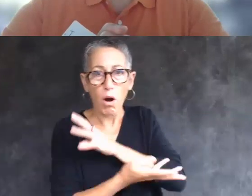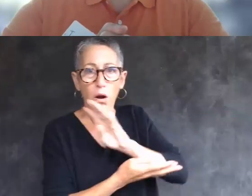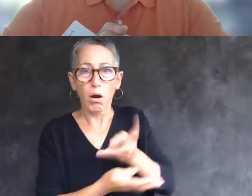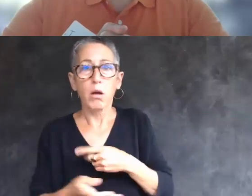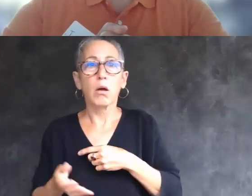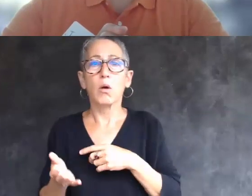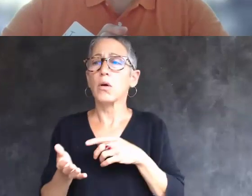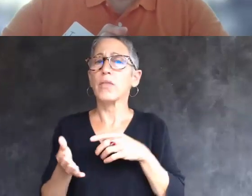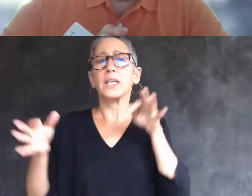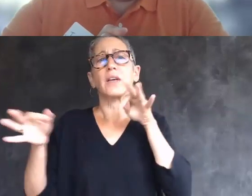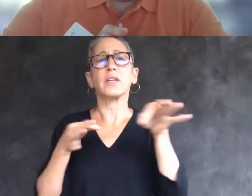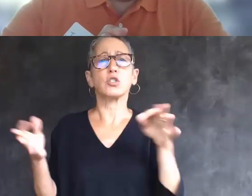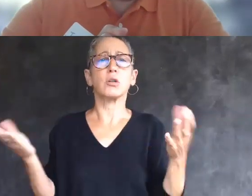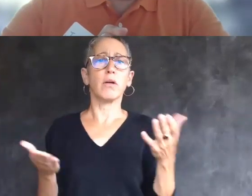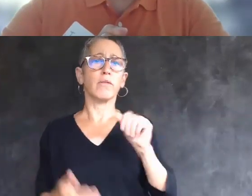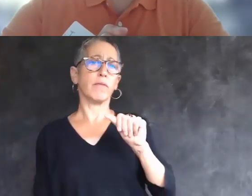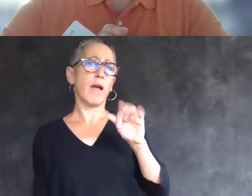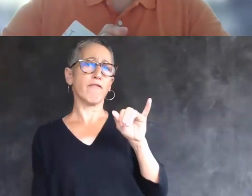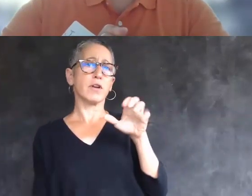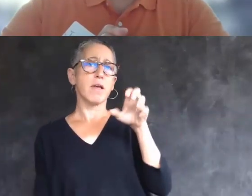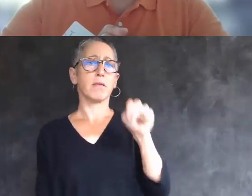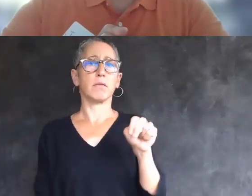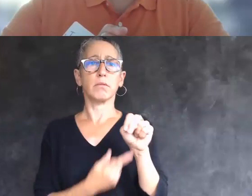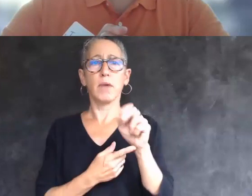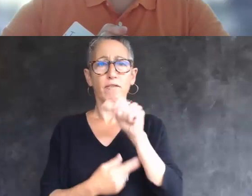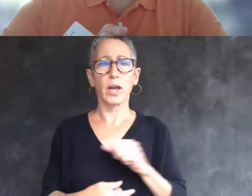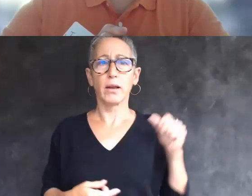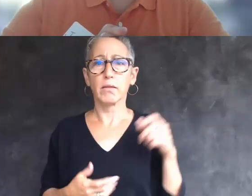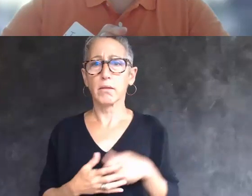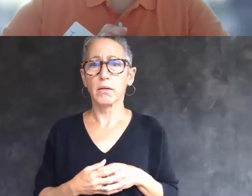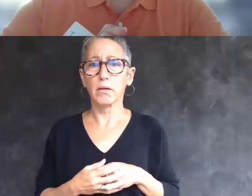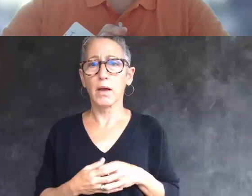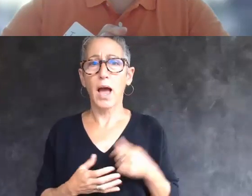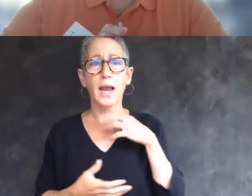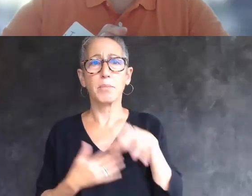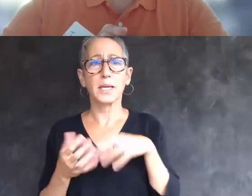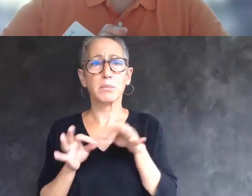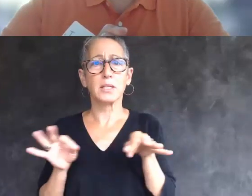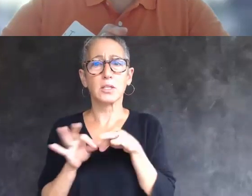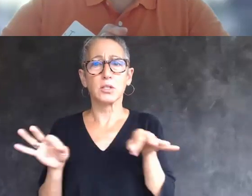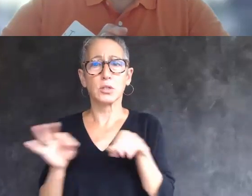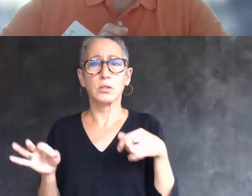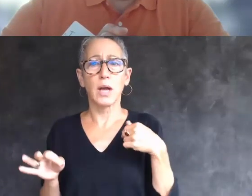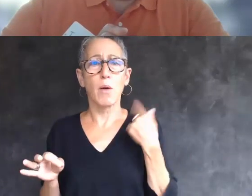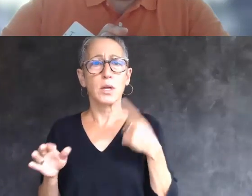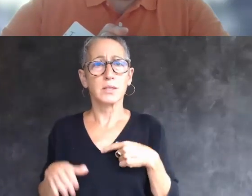I grew up thinking about sort of this mixed message in my house. We were celebrating Kwanza and playing drums, but I was also watching